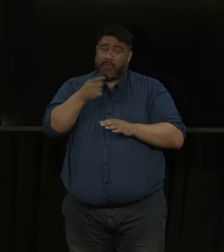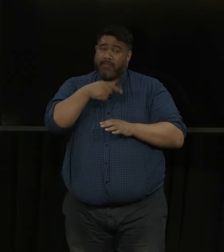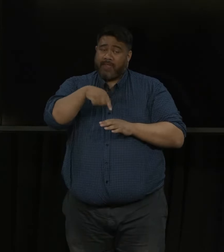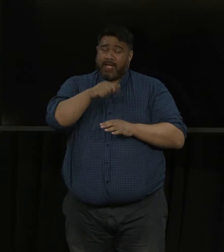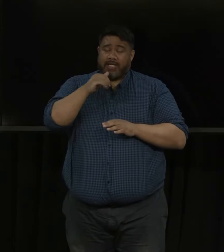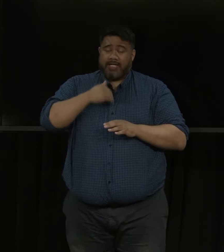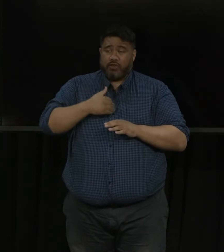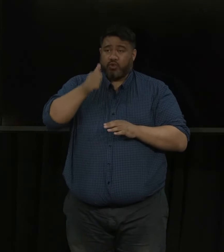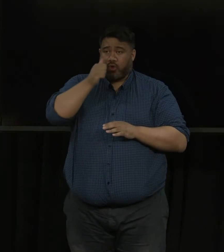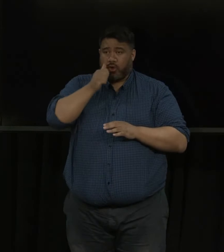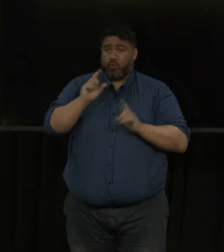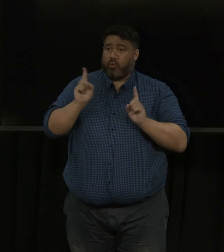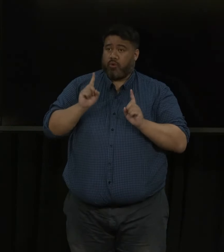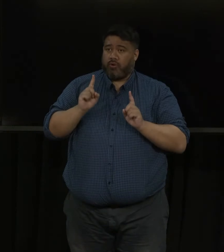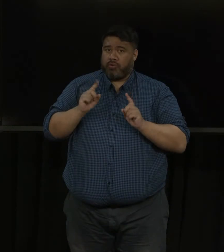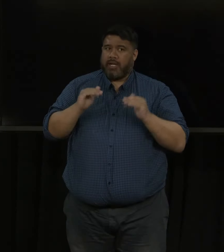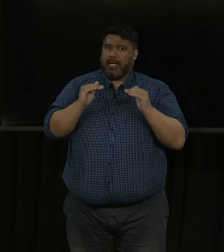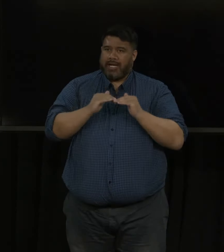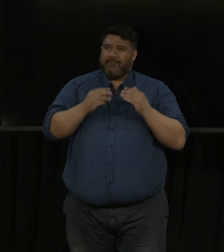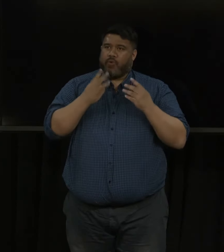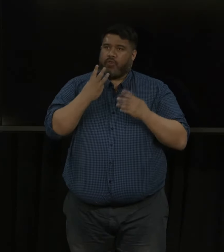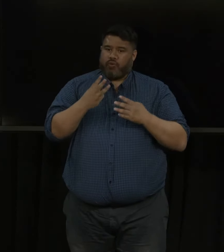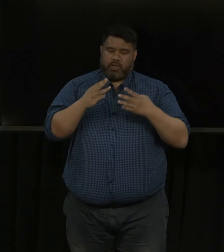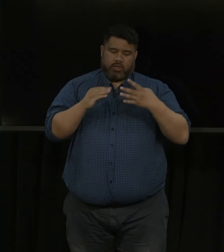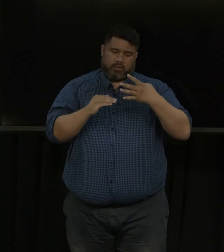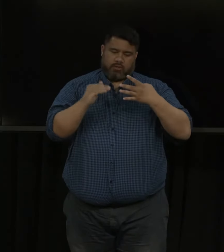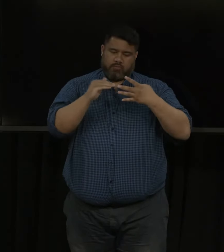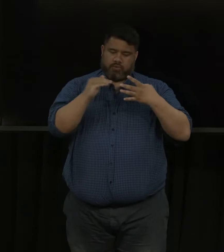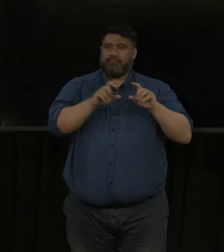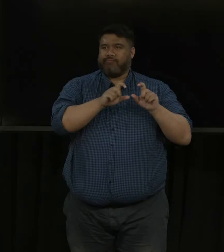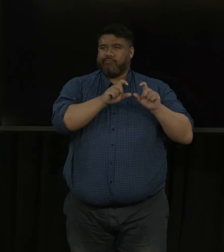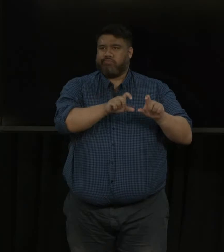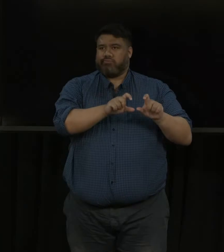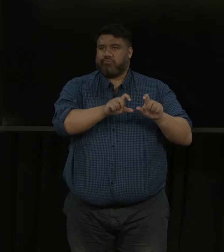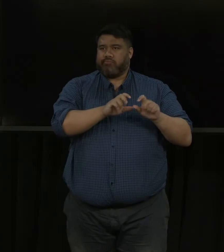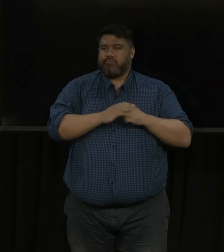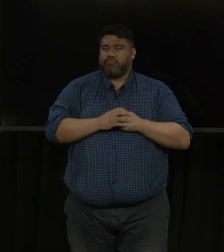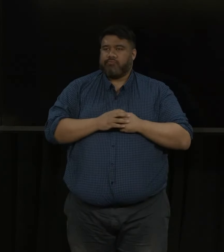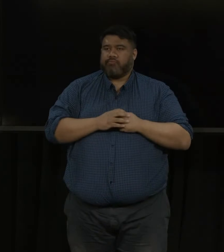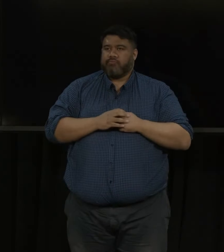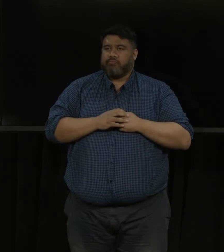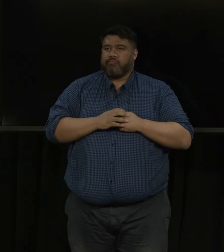piece of information for Auckland is is that they are